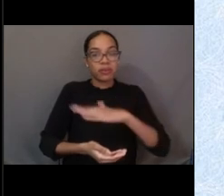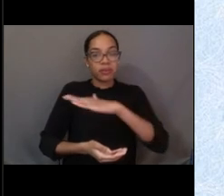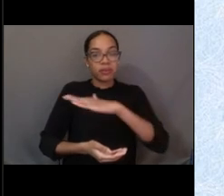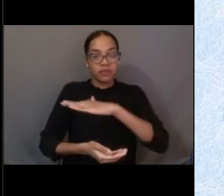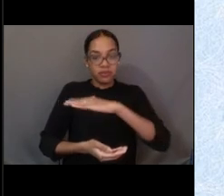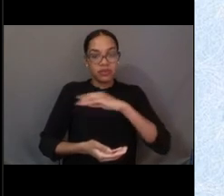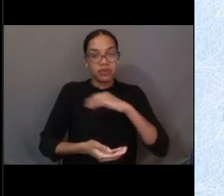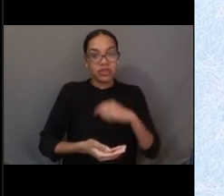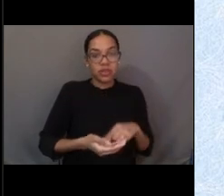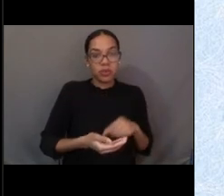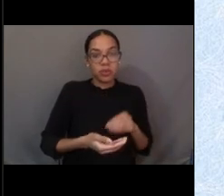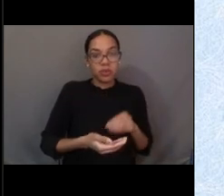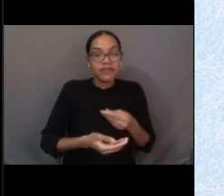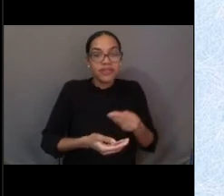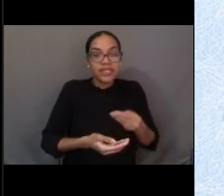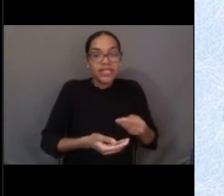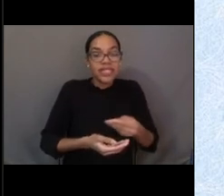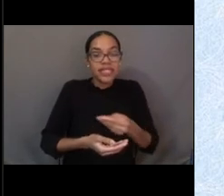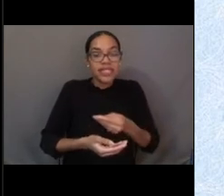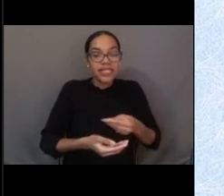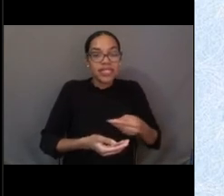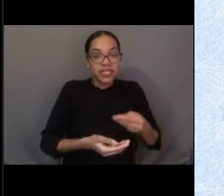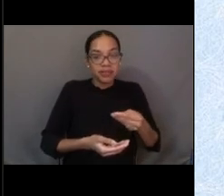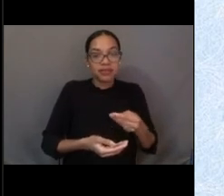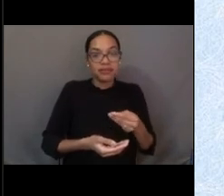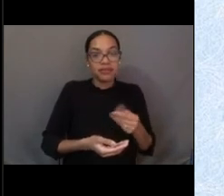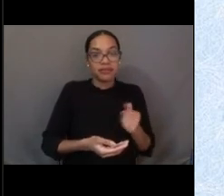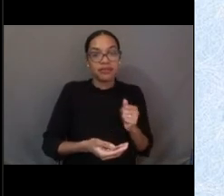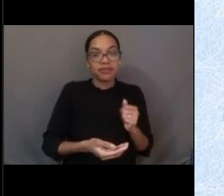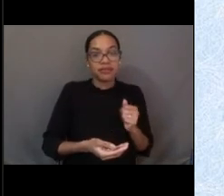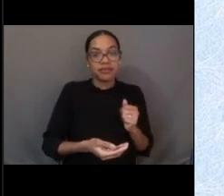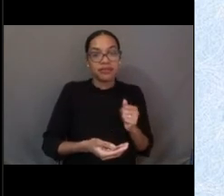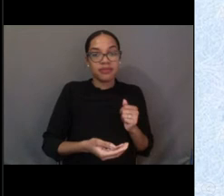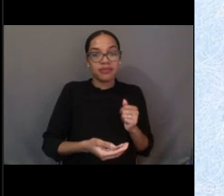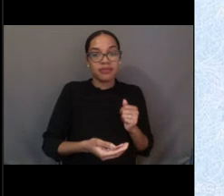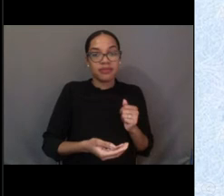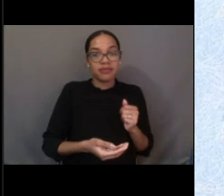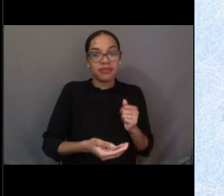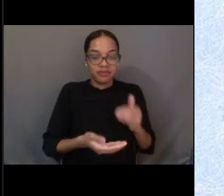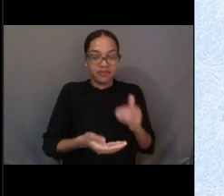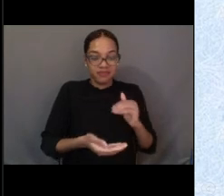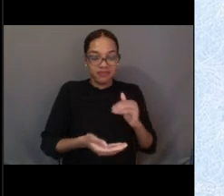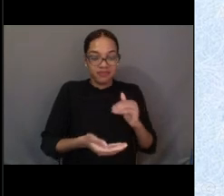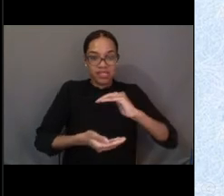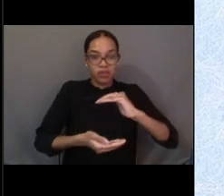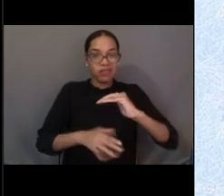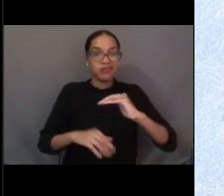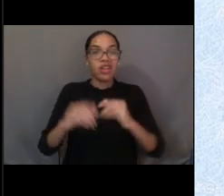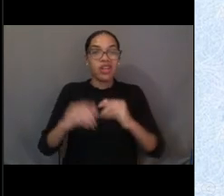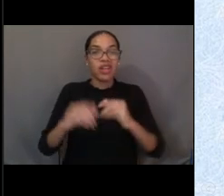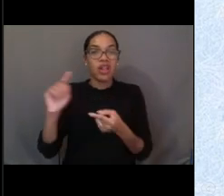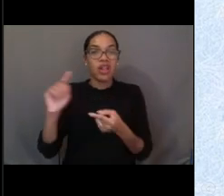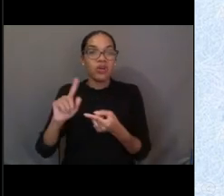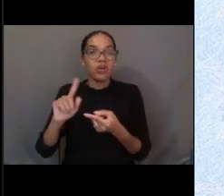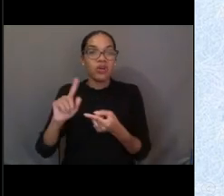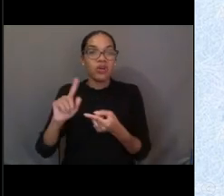And then this farm, it's inter title, which means that low tide. These bags are on potter. And as we learned, oysters are fine